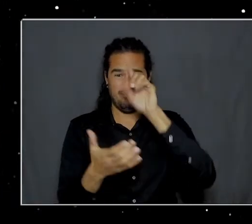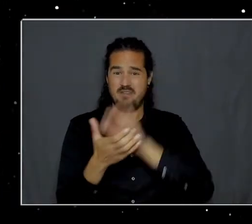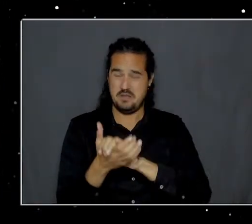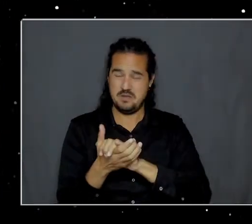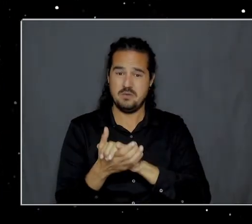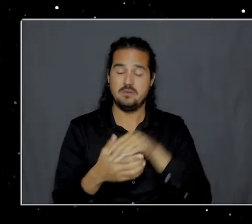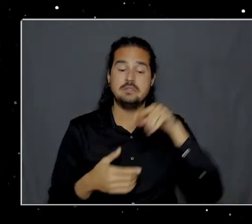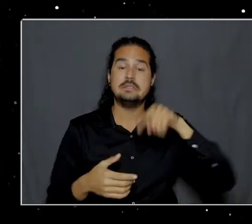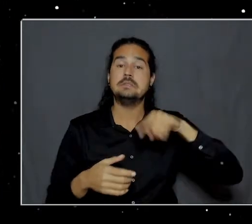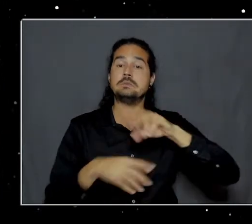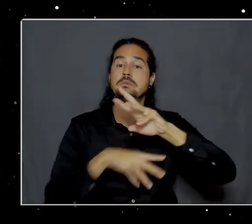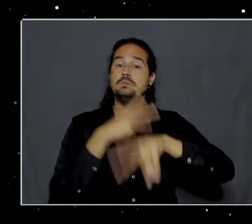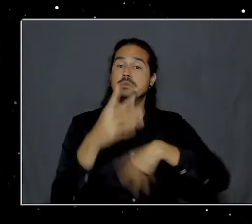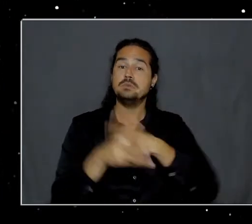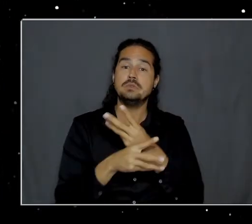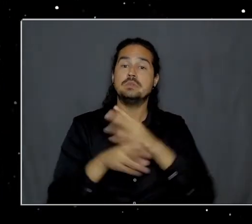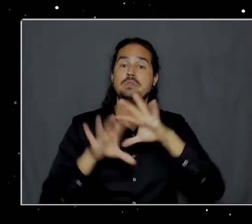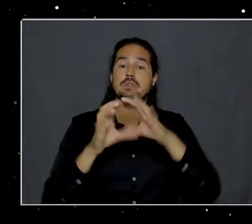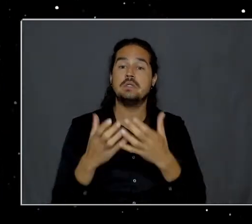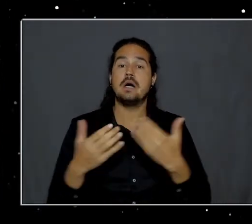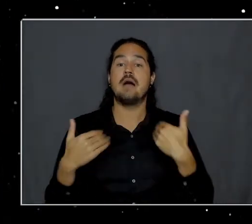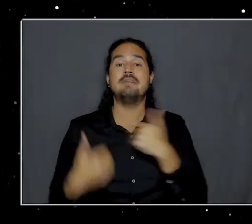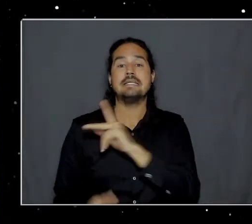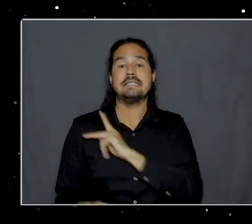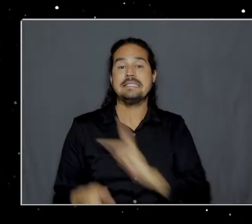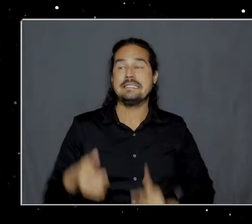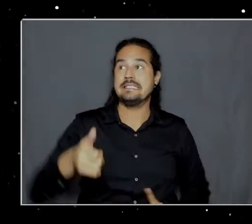WE LIVED IN A WORLD WHERE WE ARE